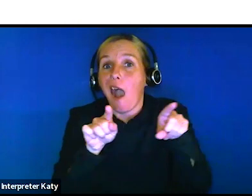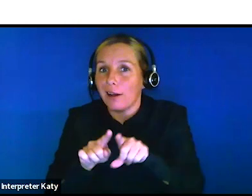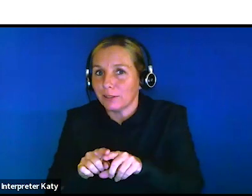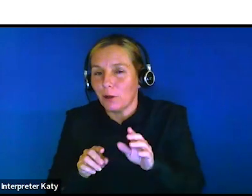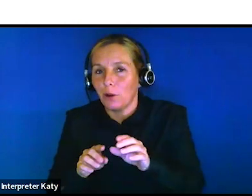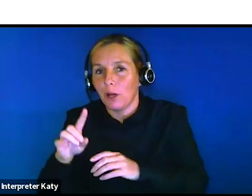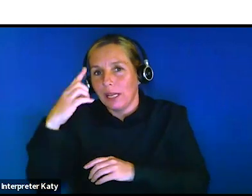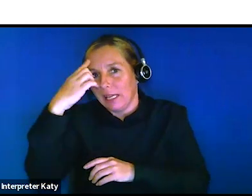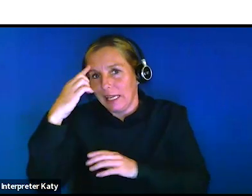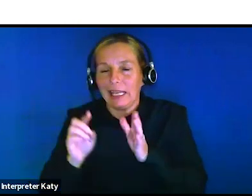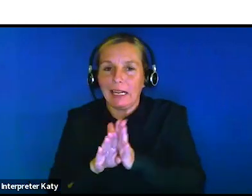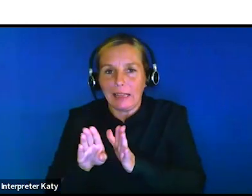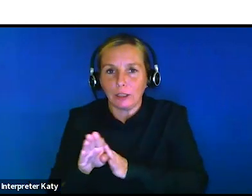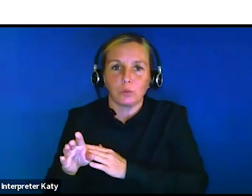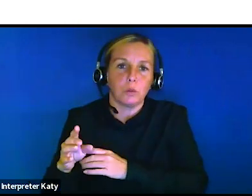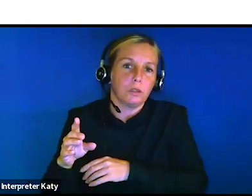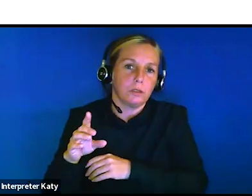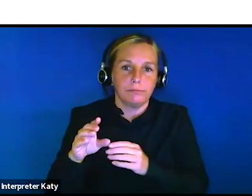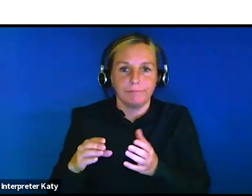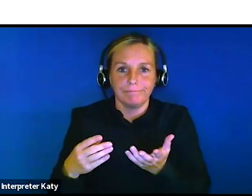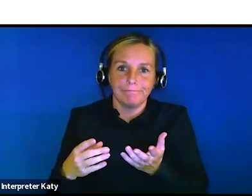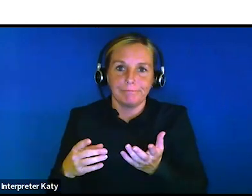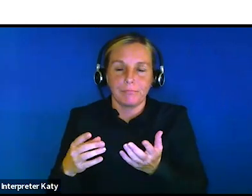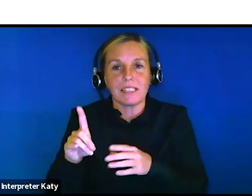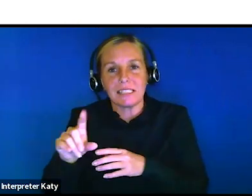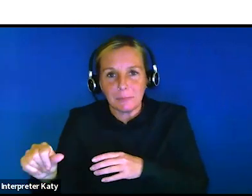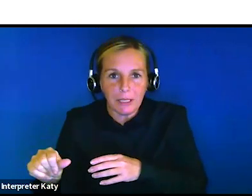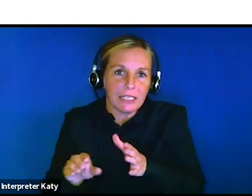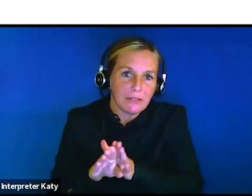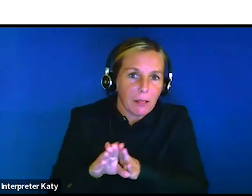disabilities to just name a few as specialized populations.